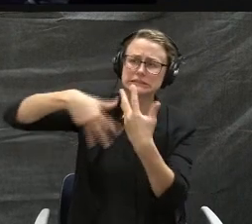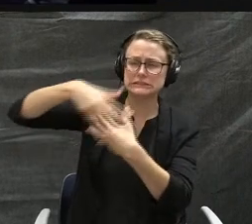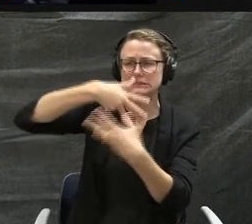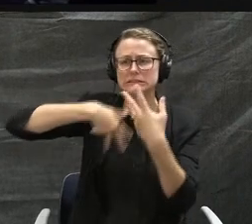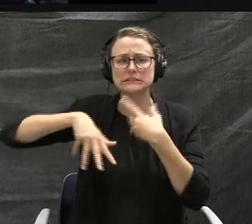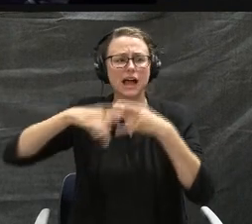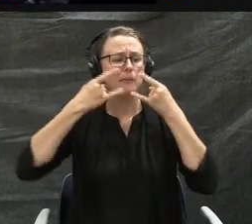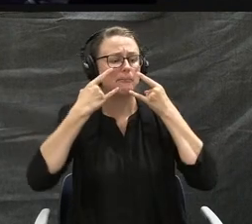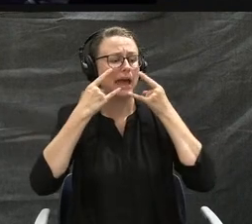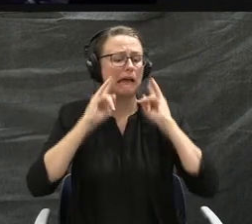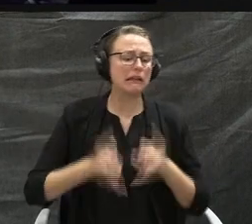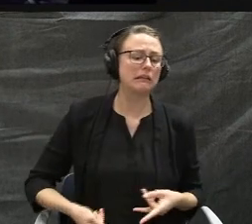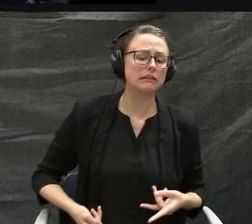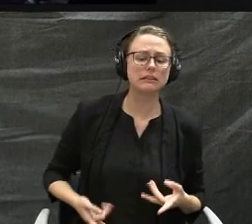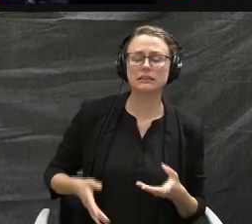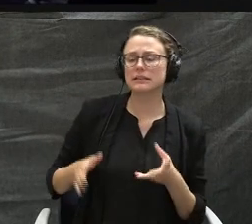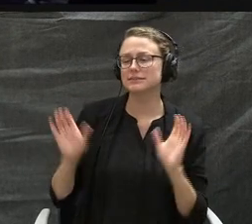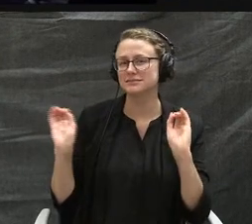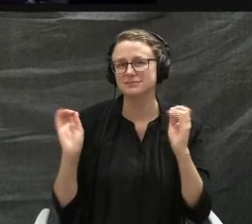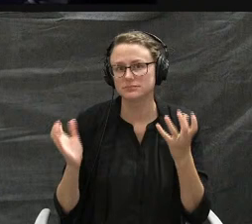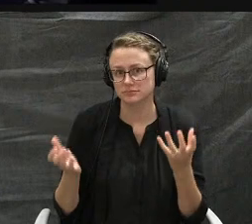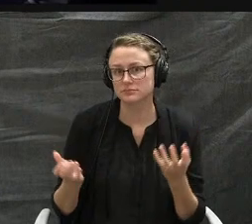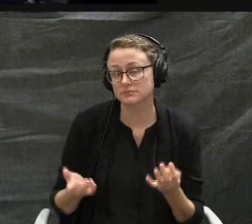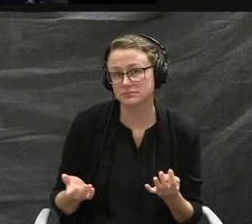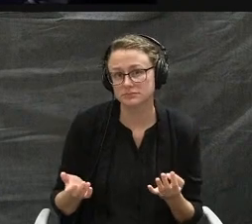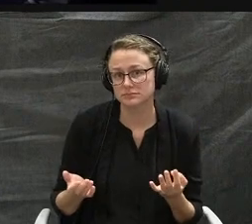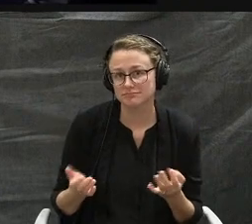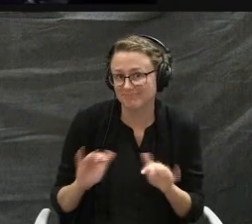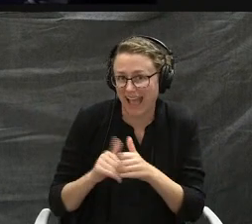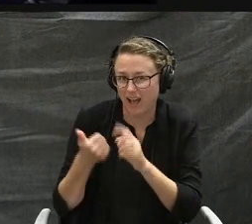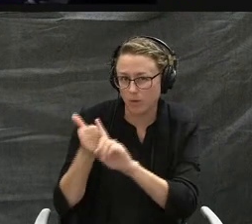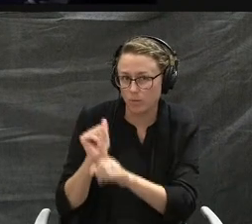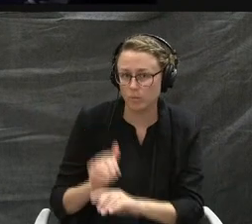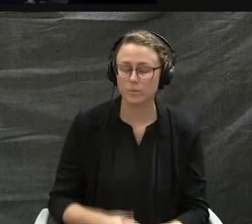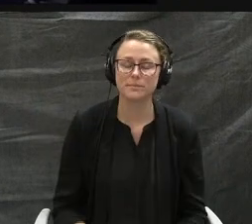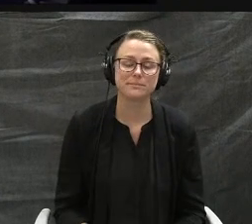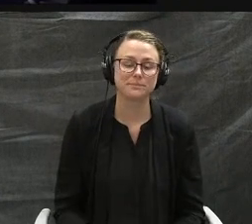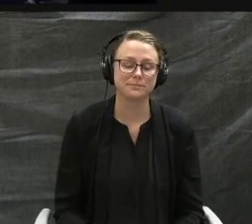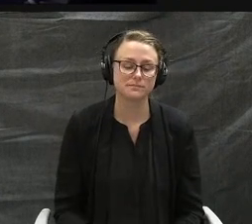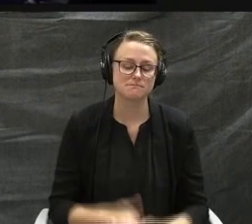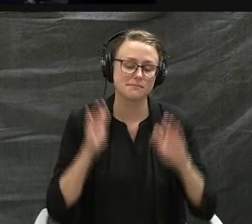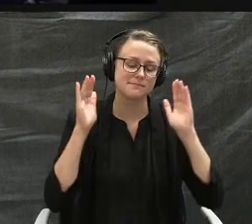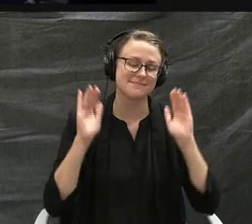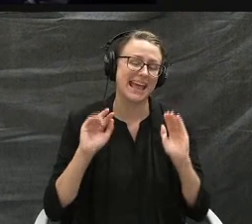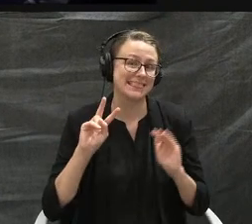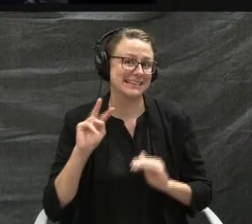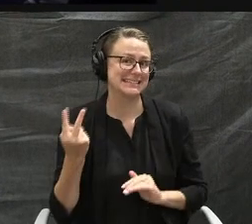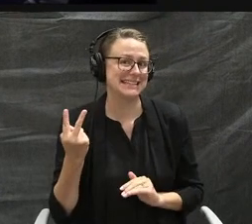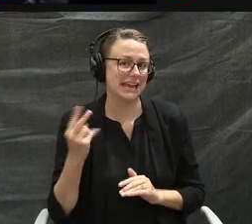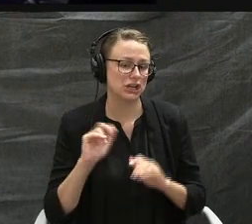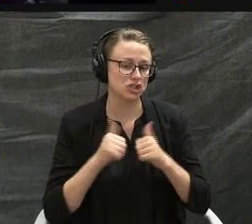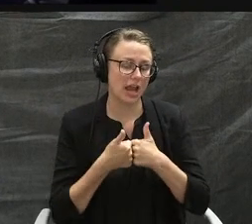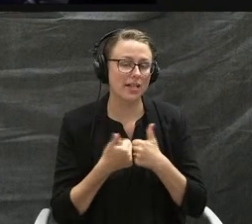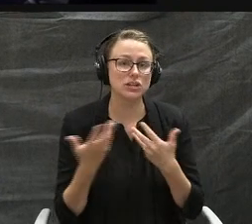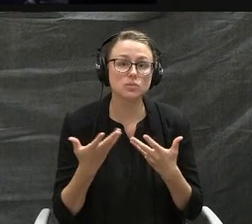hanging out and they're not making any account to social distance. Uh, the second biggest challenge is how do we account